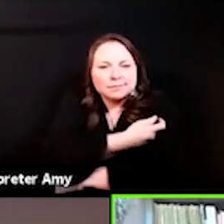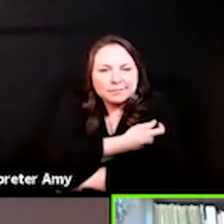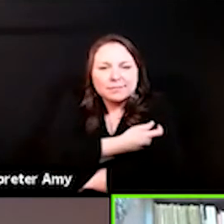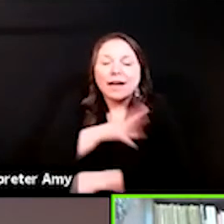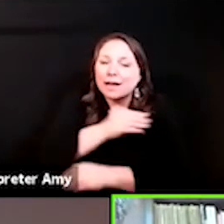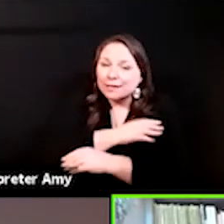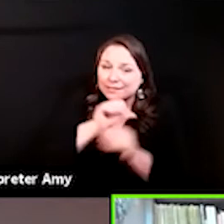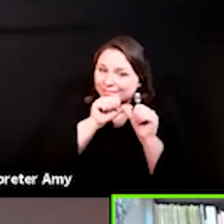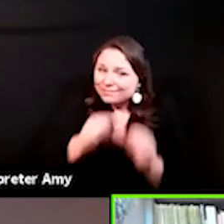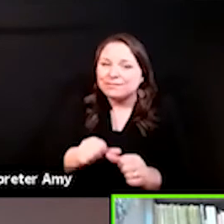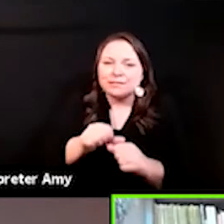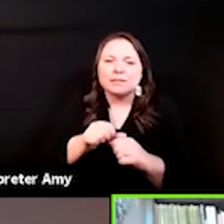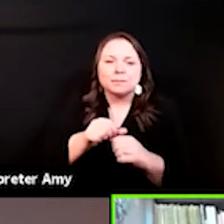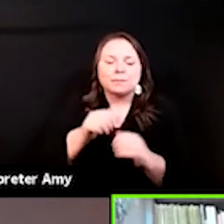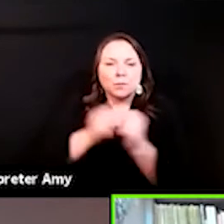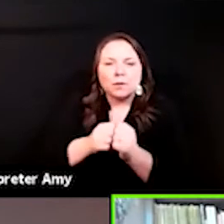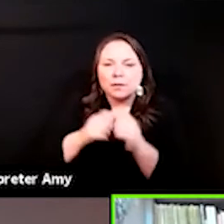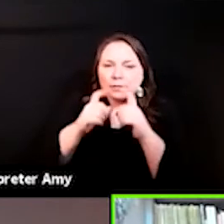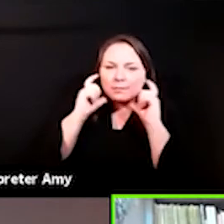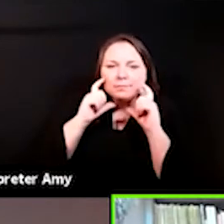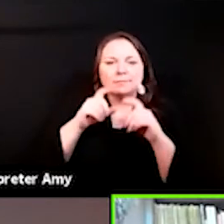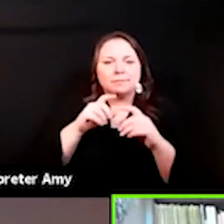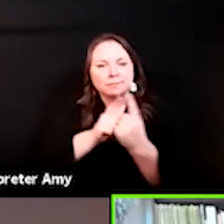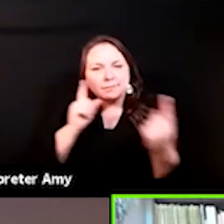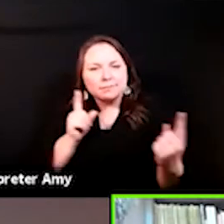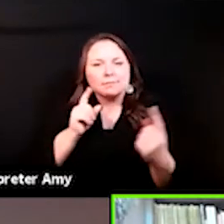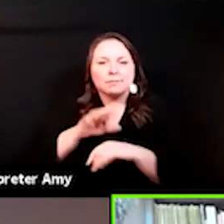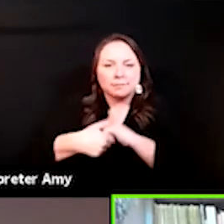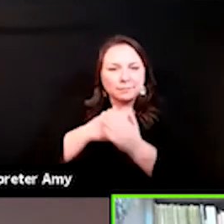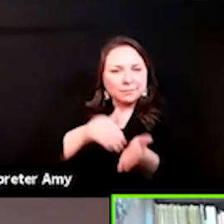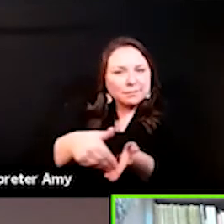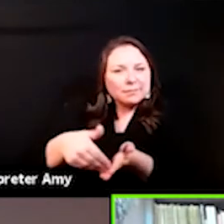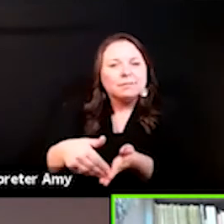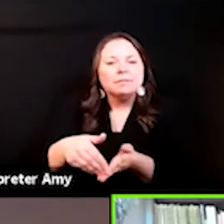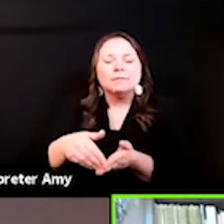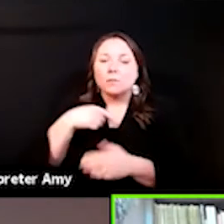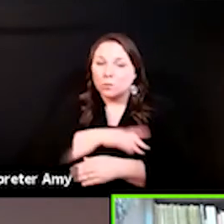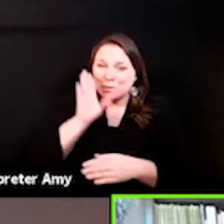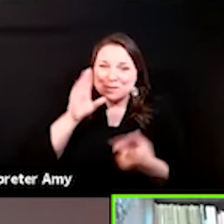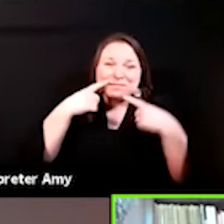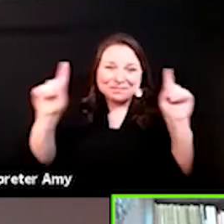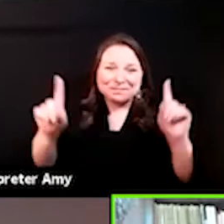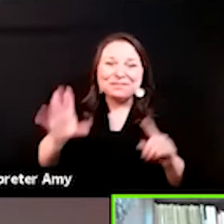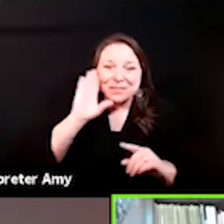DILIGENT. GET THE VACCINE AND JUST AS JULIE SAID CONTINUING FOLLOWING COVID-19 PRECAUTIONS AND WE'LL GET THERE. WE'LL GET